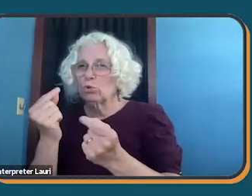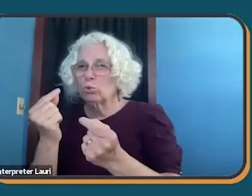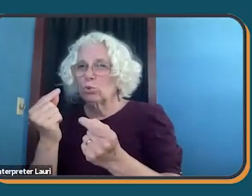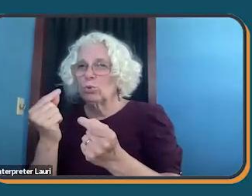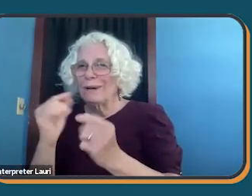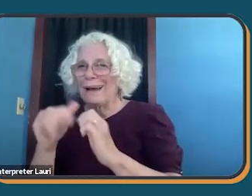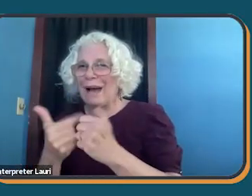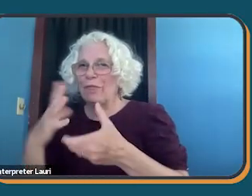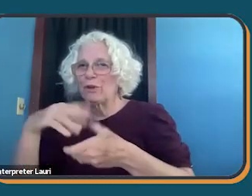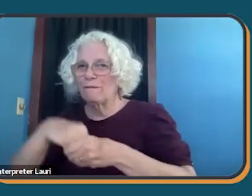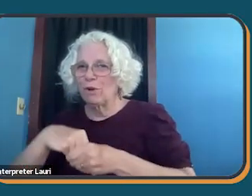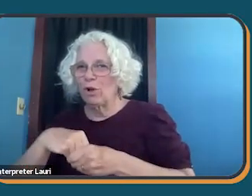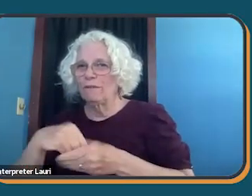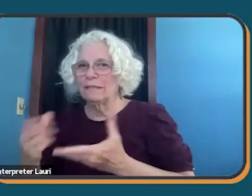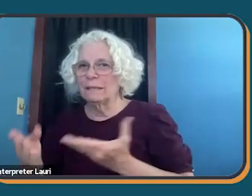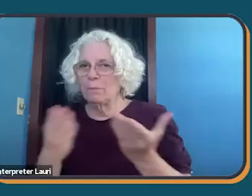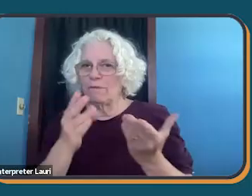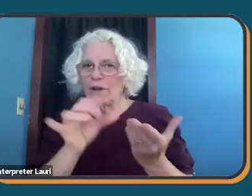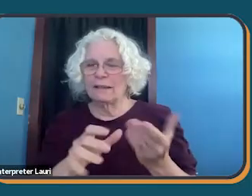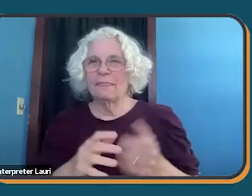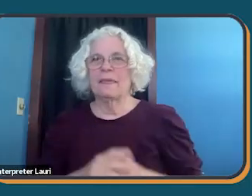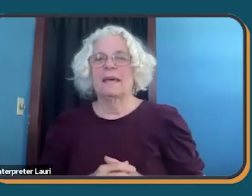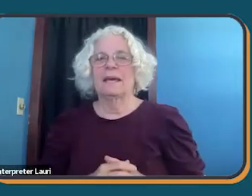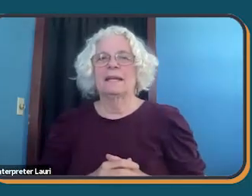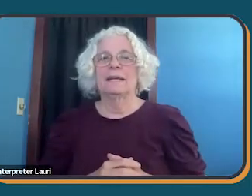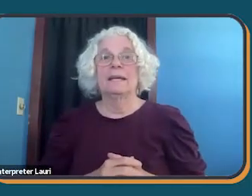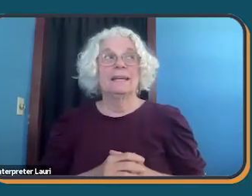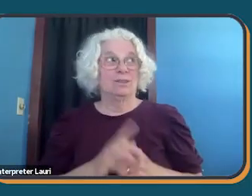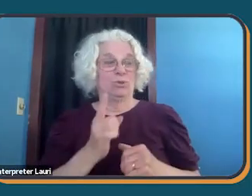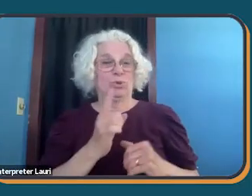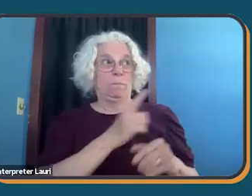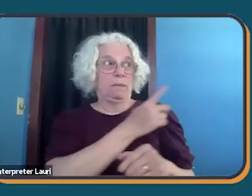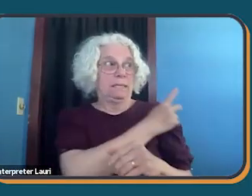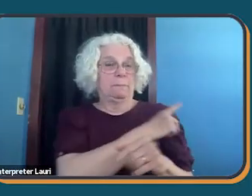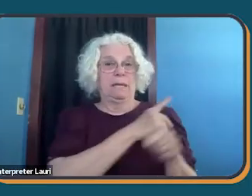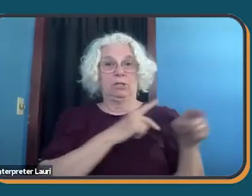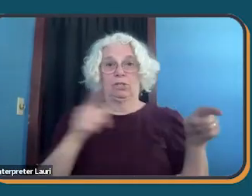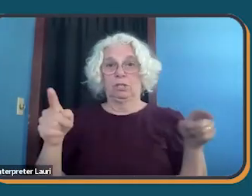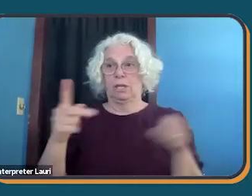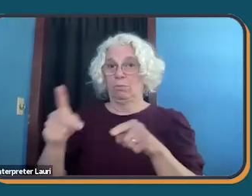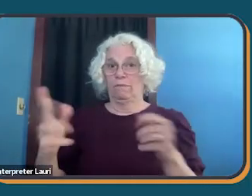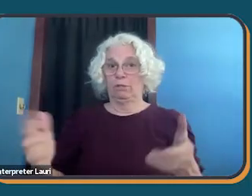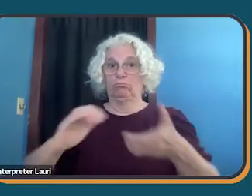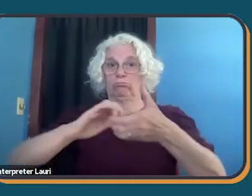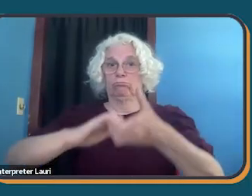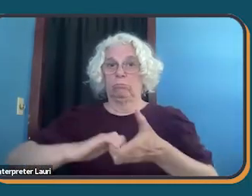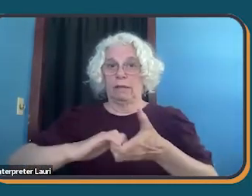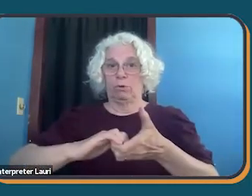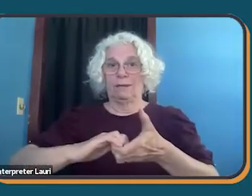These resources are designed to foster collaboration with patients and serve as a starting point for discussions about